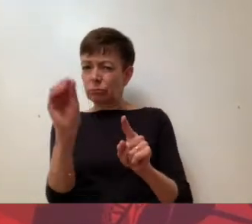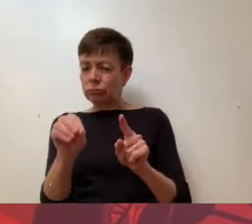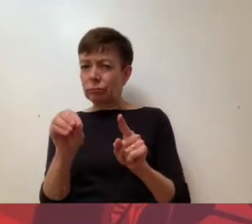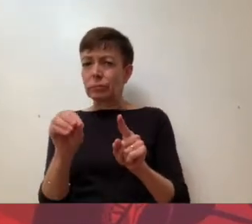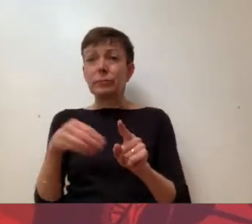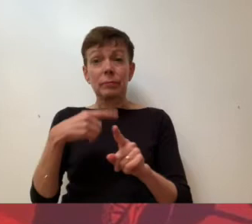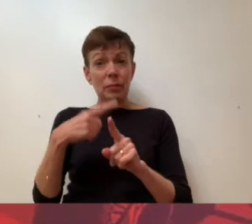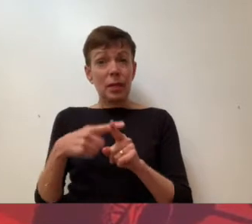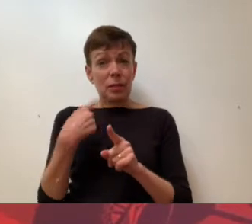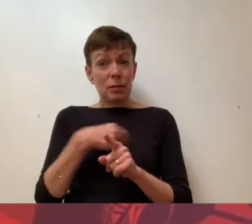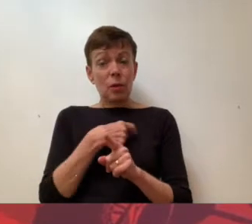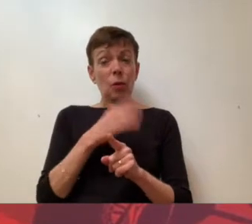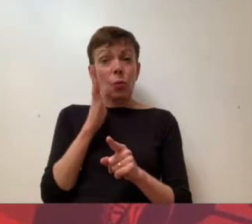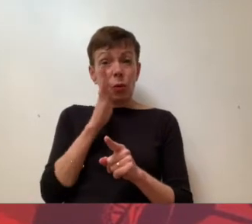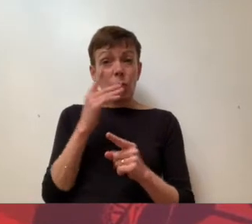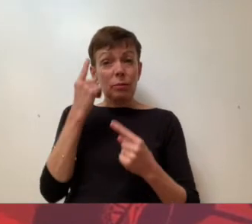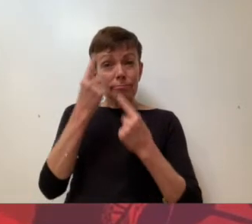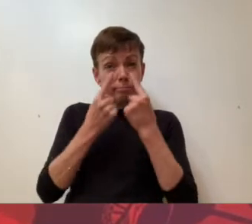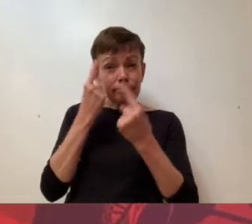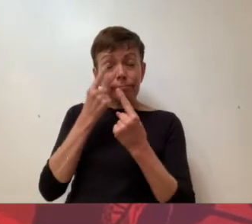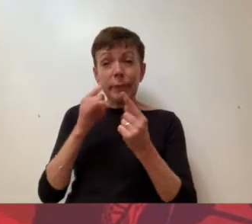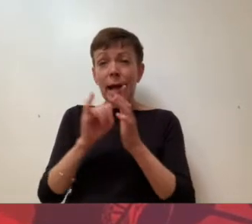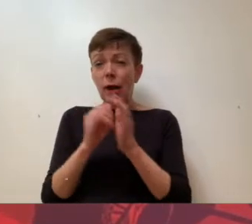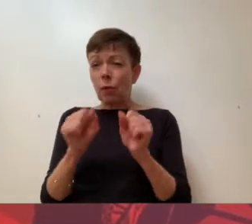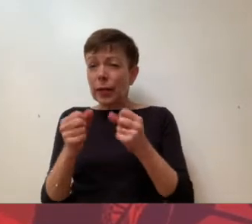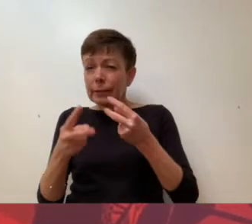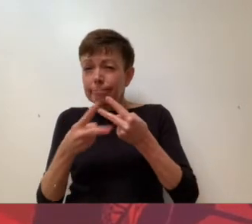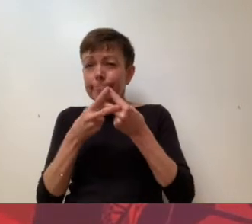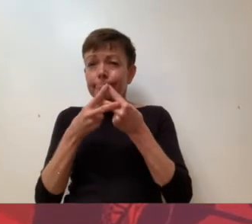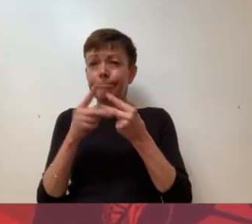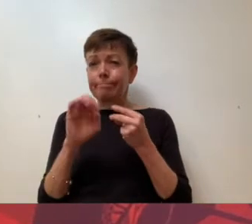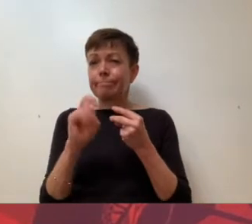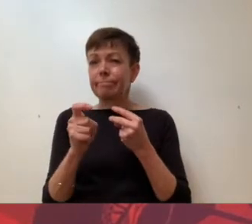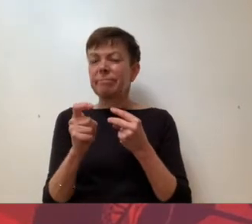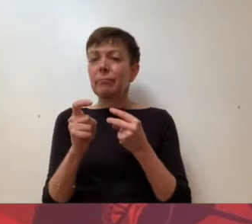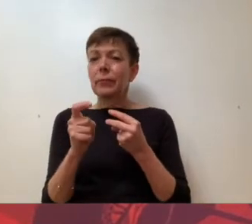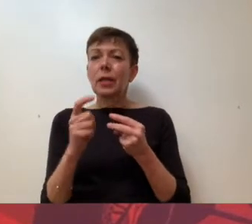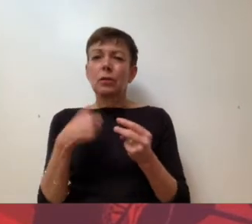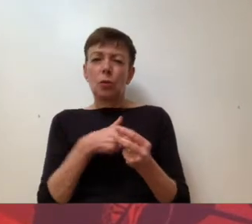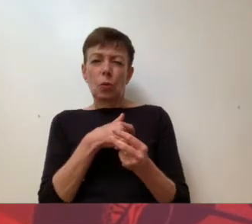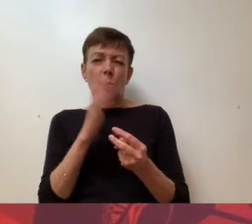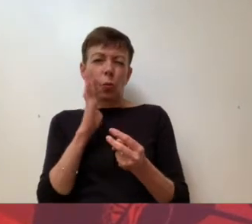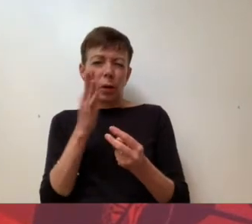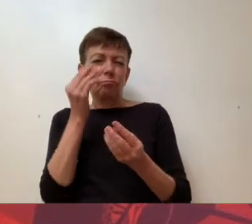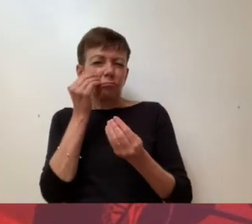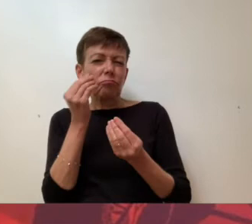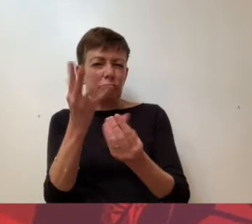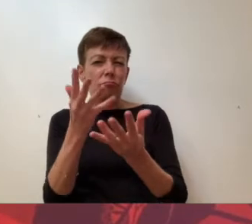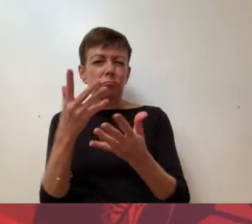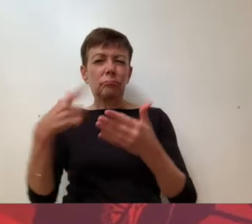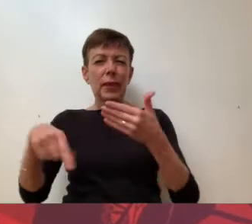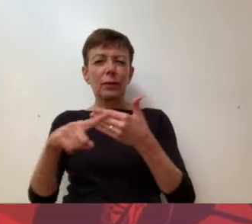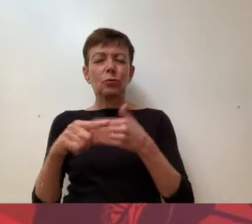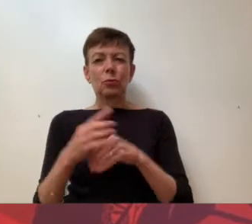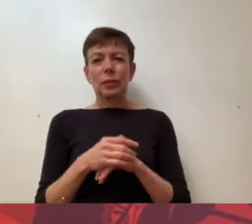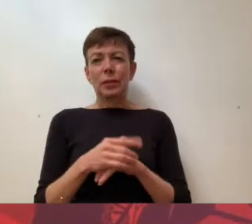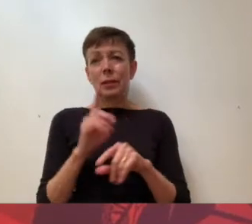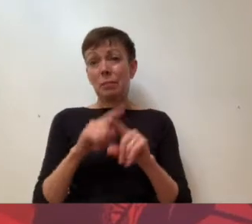And again, Council will be contemplating additional tax operational savings on top of that. So